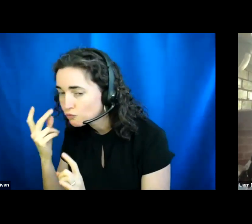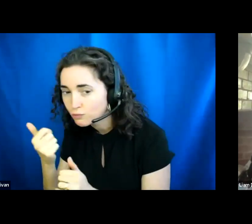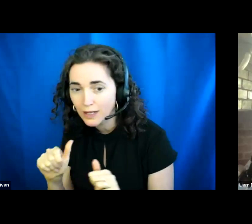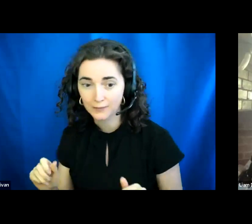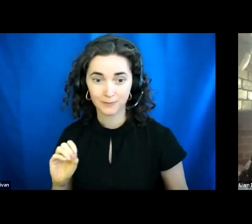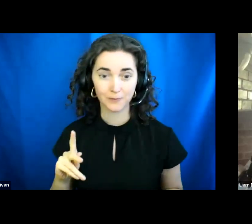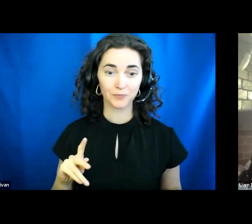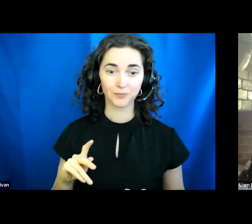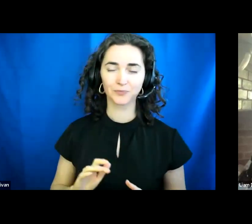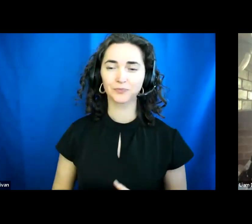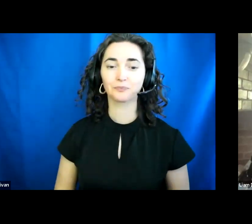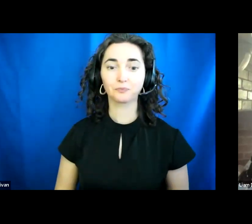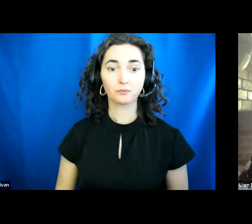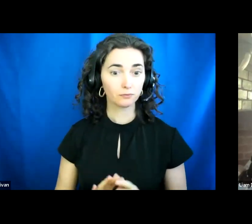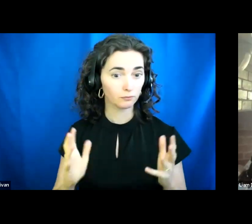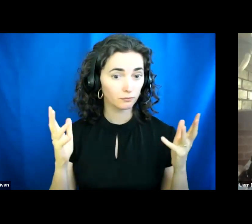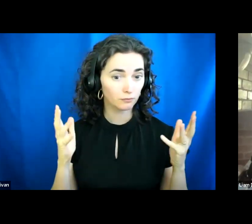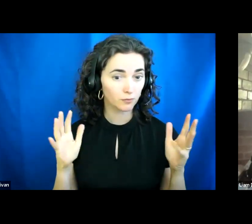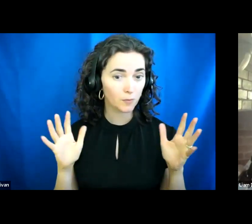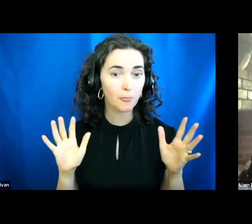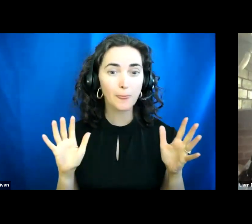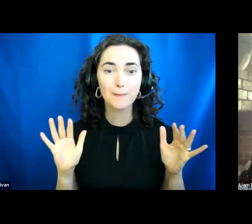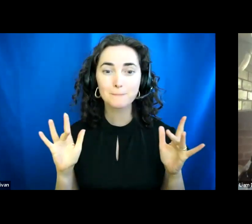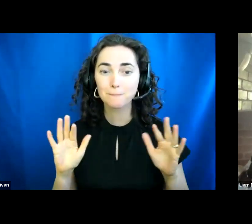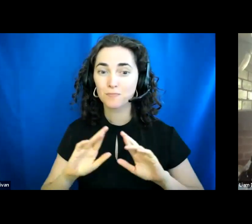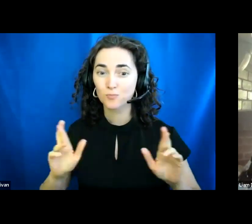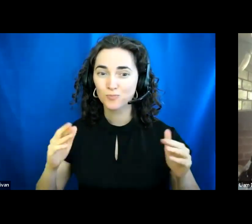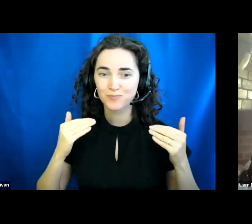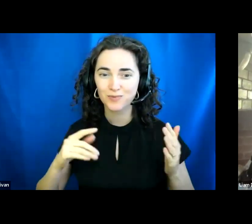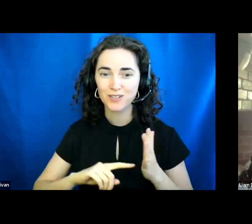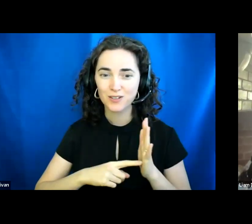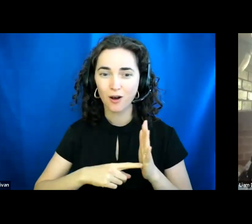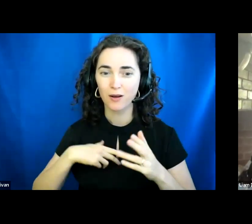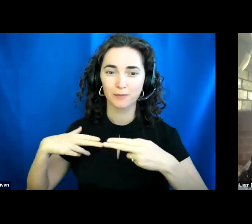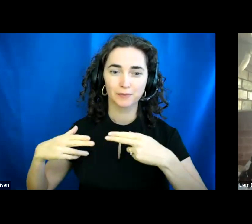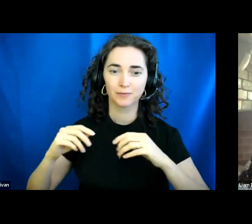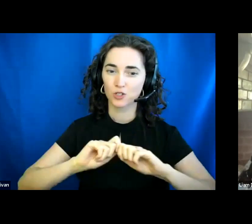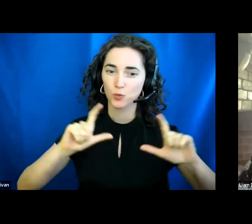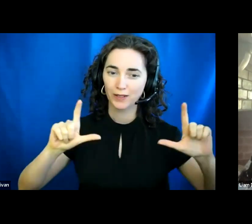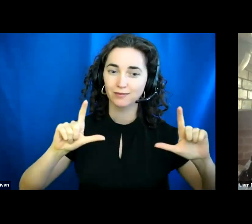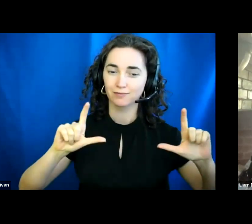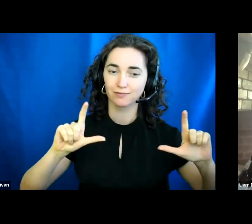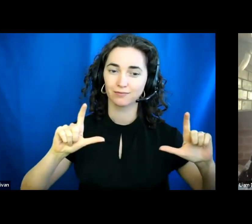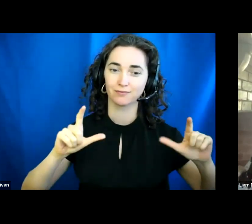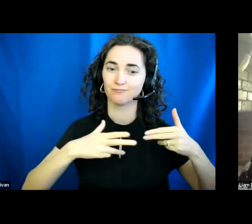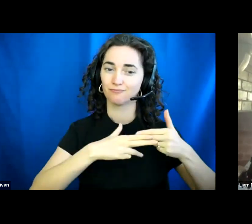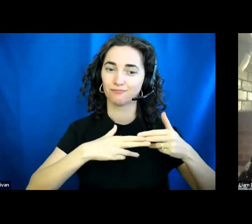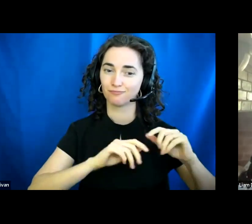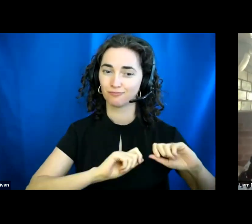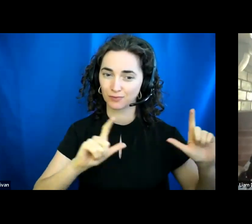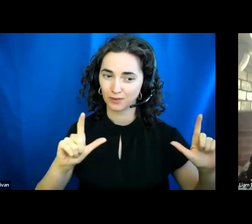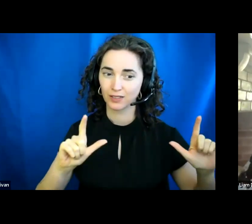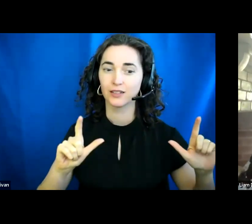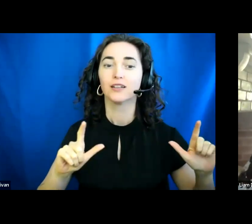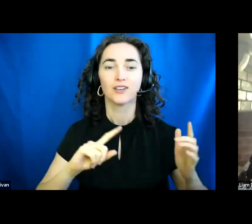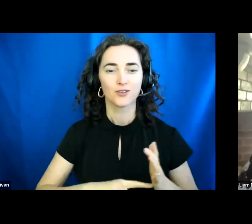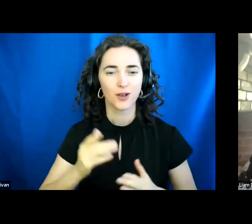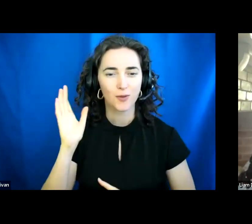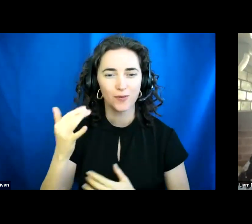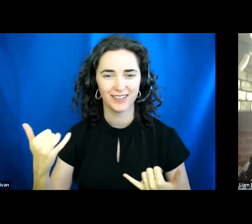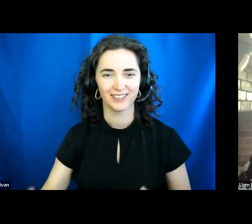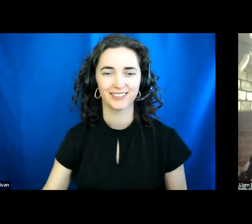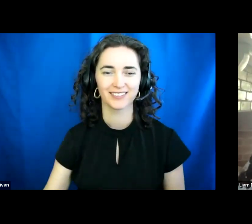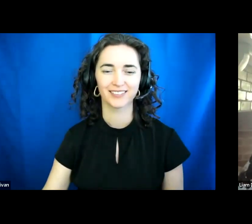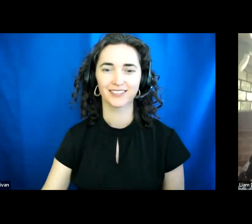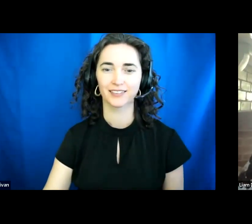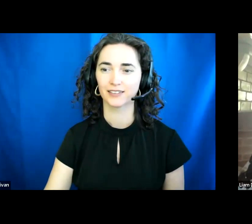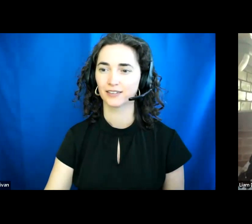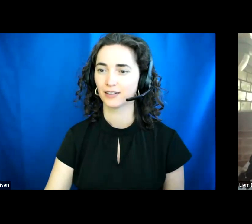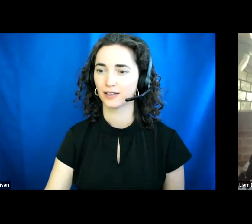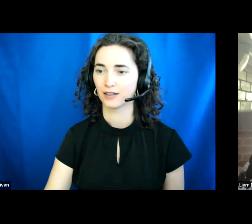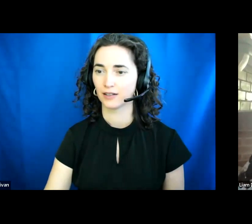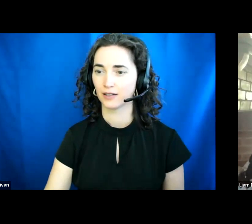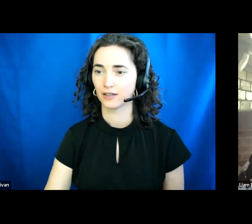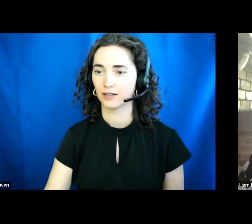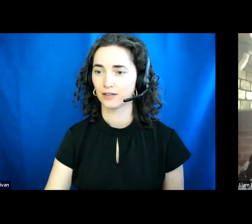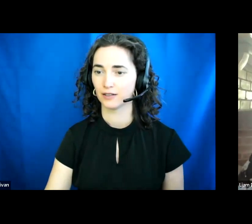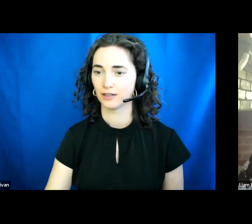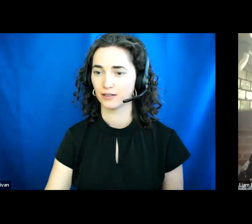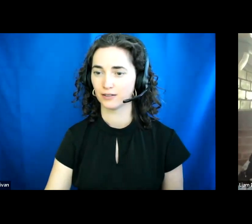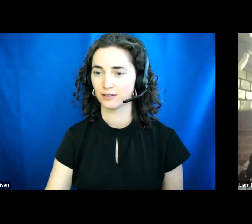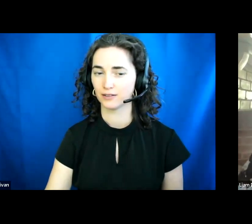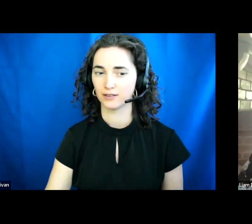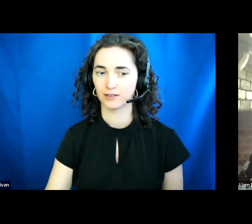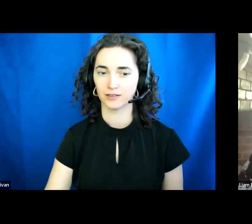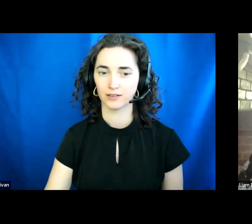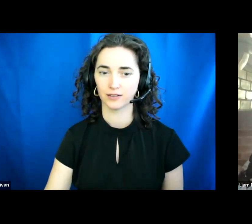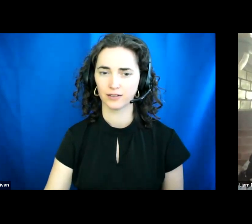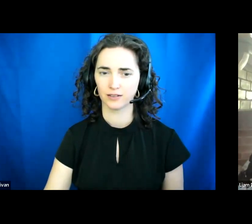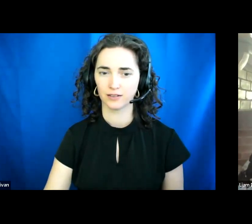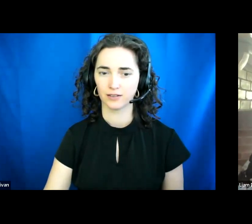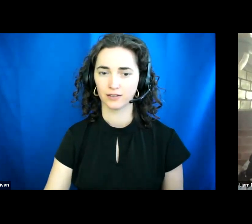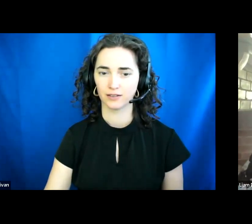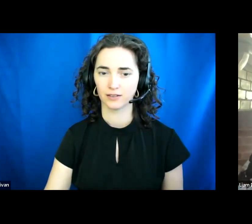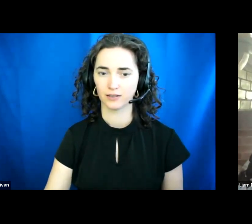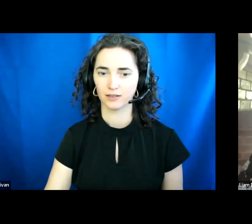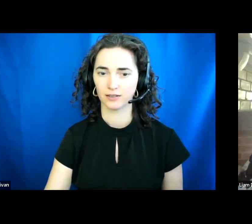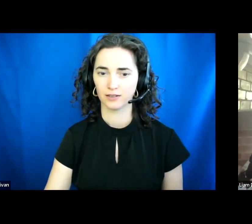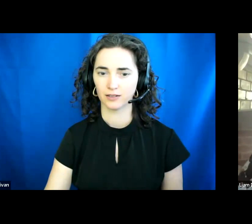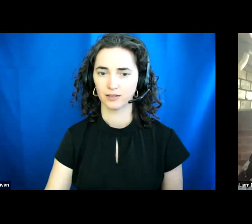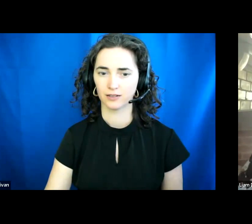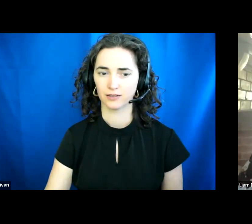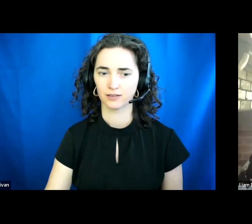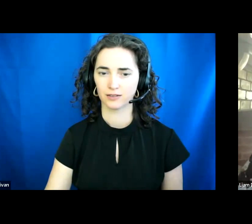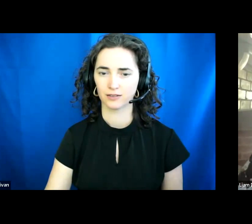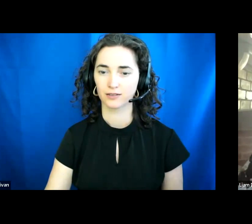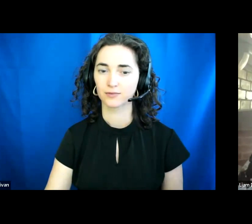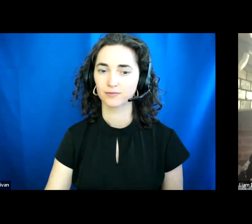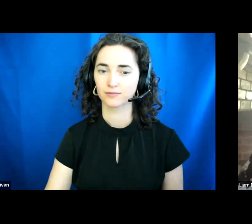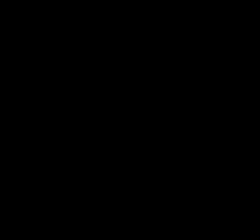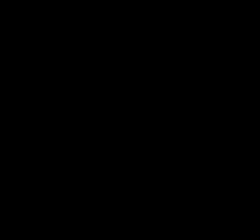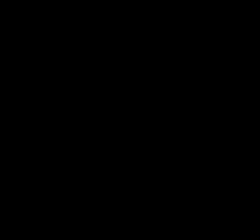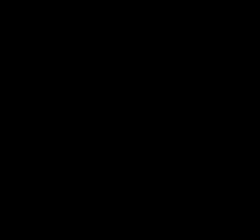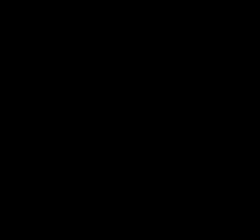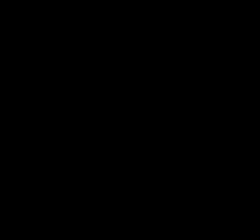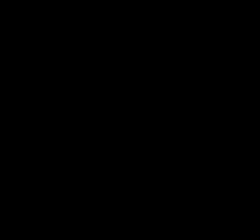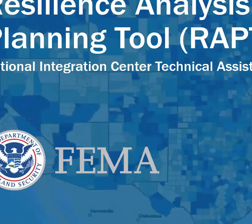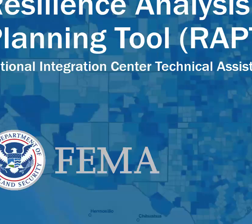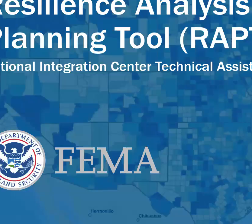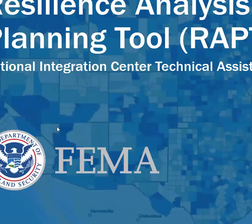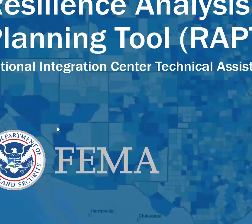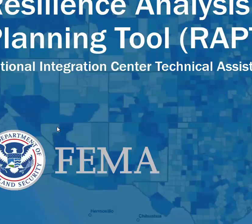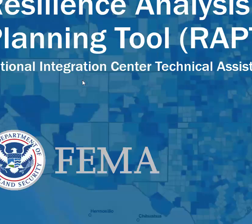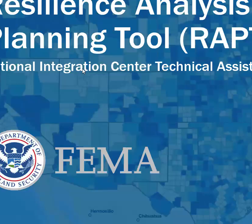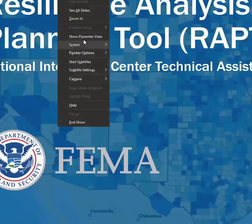If there's nothing else before I get started, I'll share my screen. And we can start the presentation.